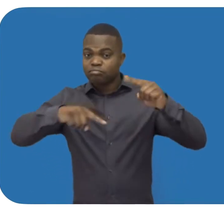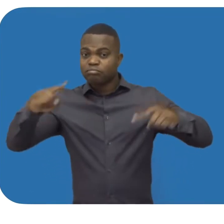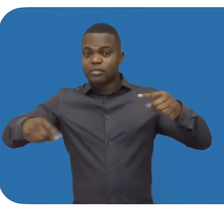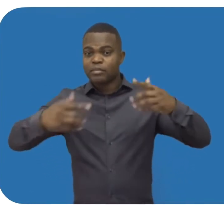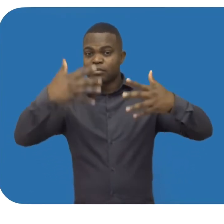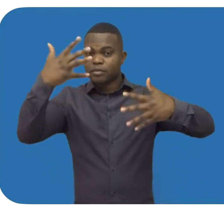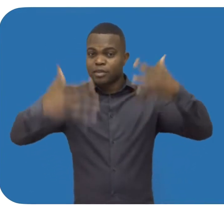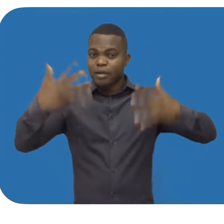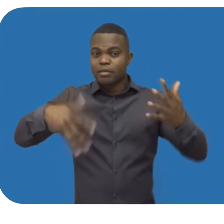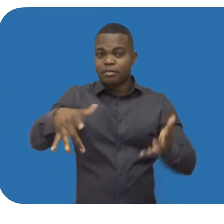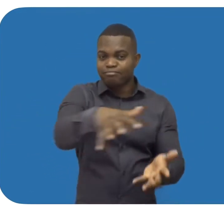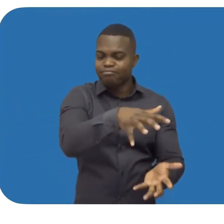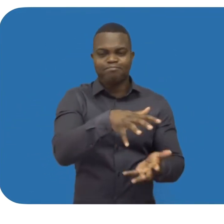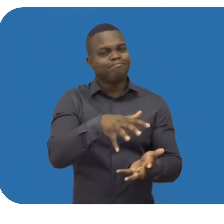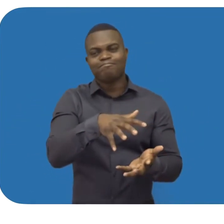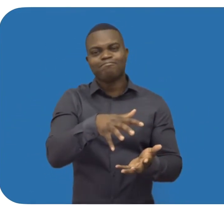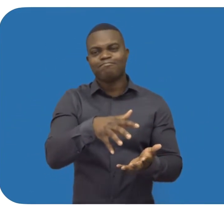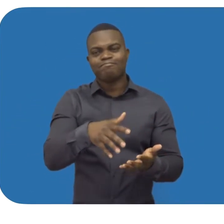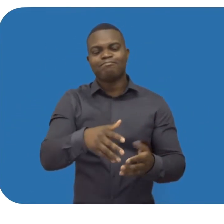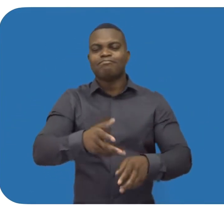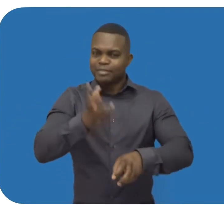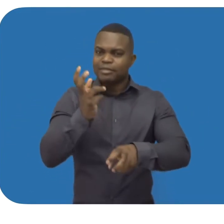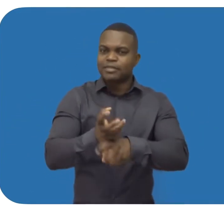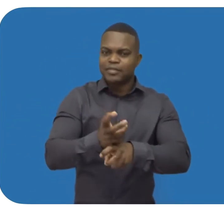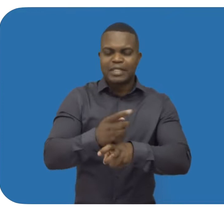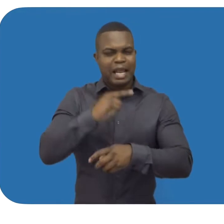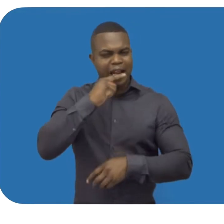and even more difficult to compile sufficient information